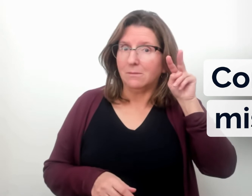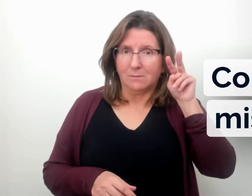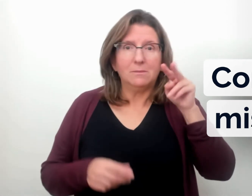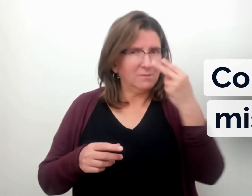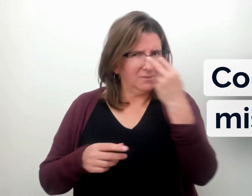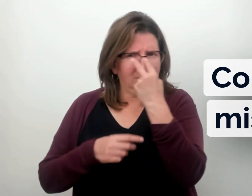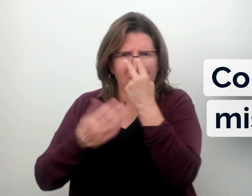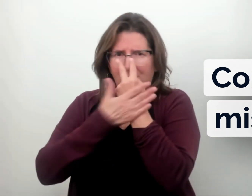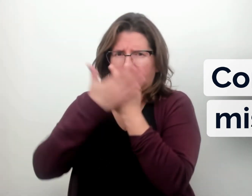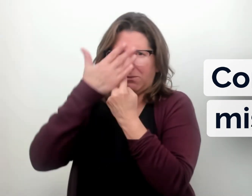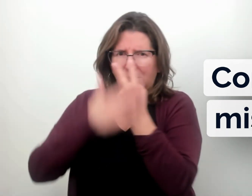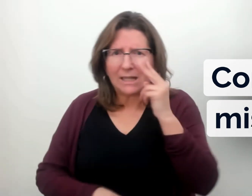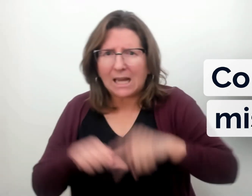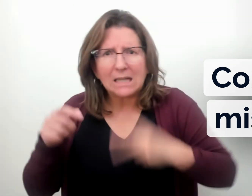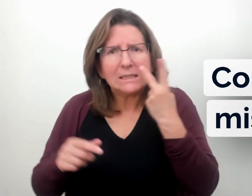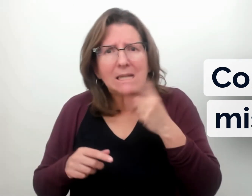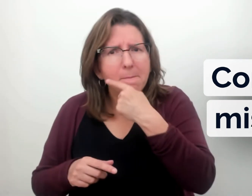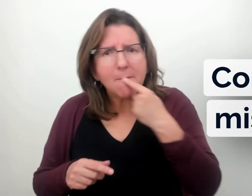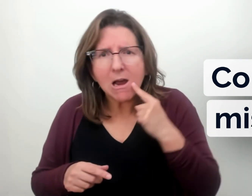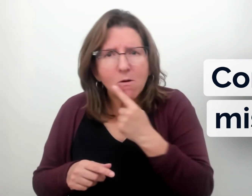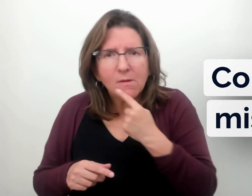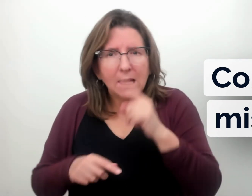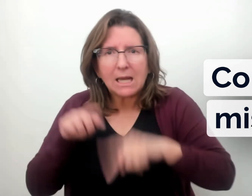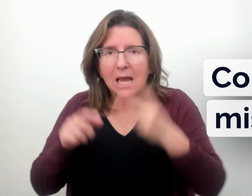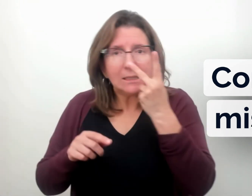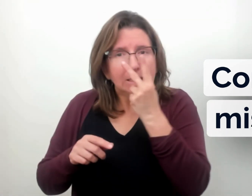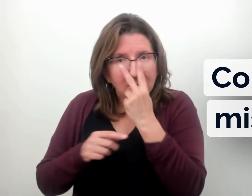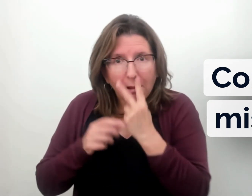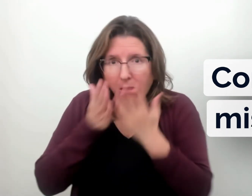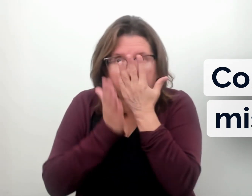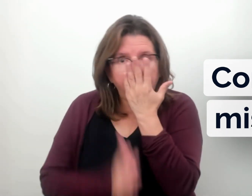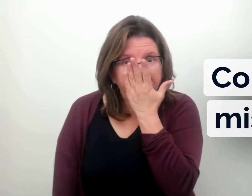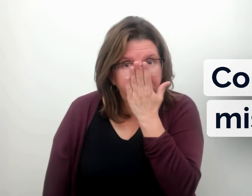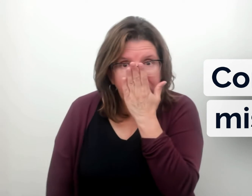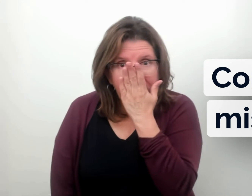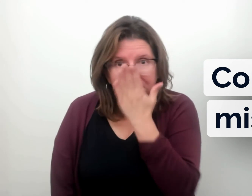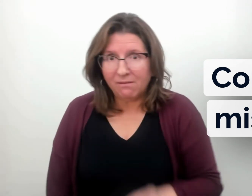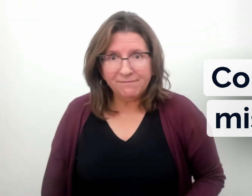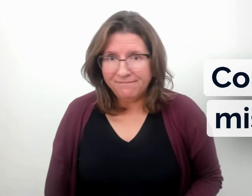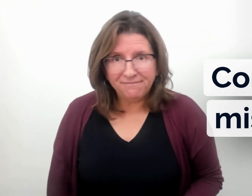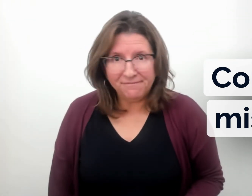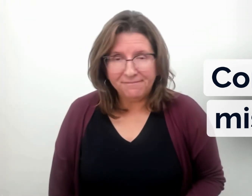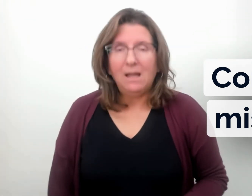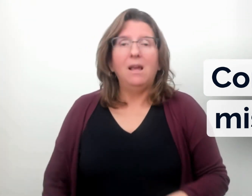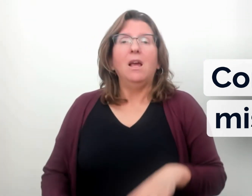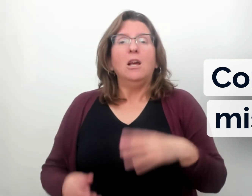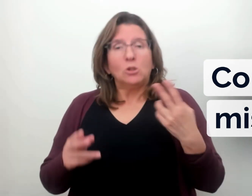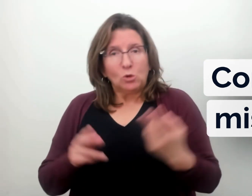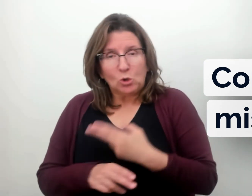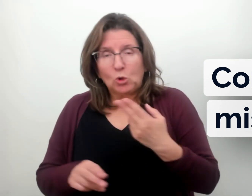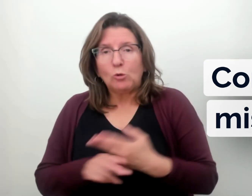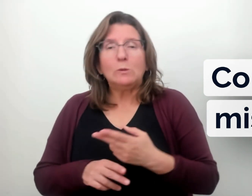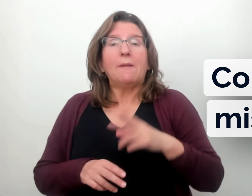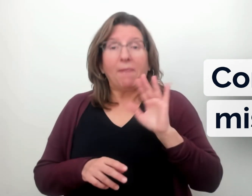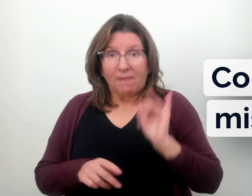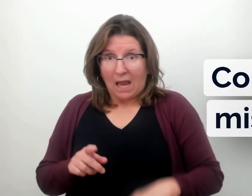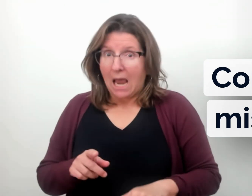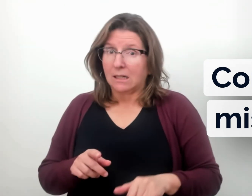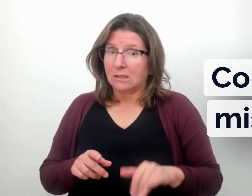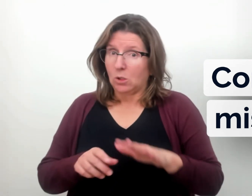We wouldn't have a sign like that because it blocks your face blocks your mouth.